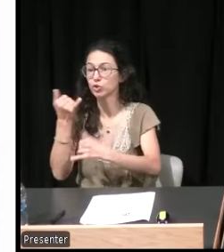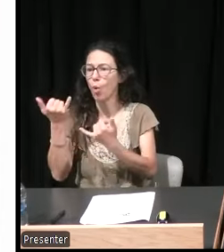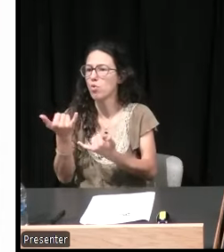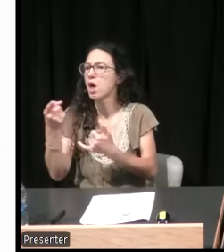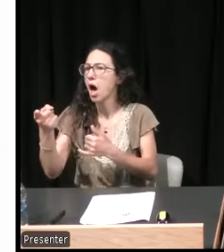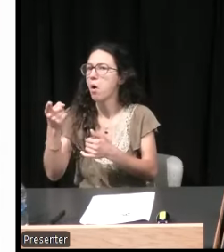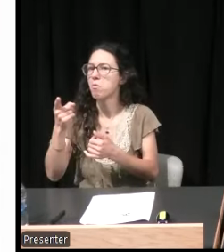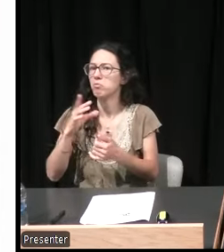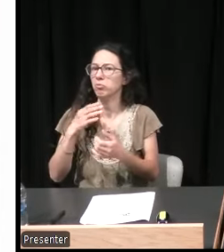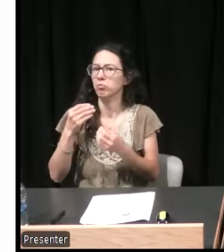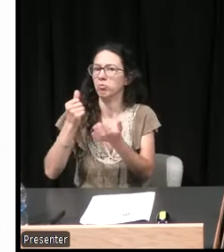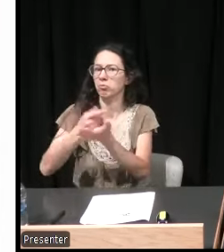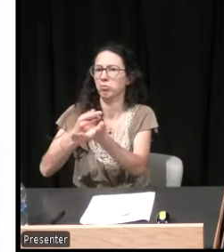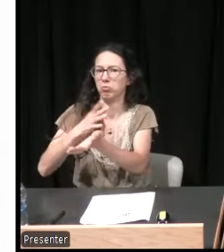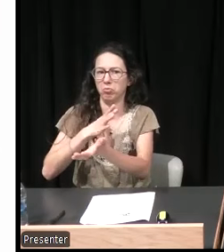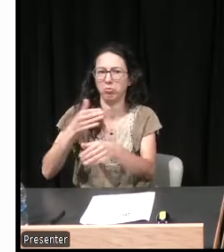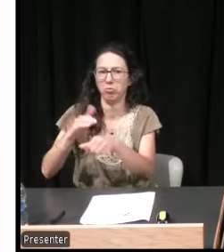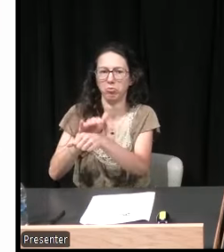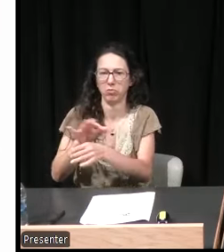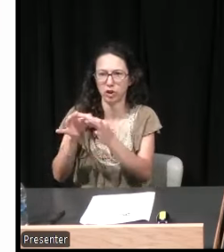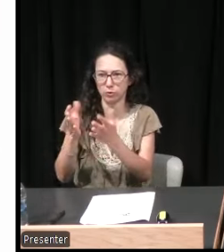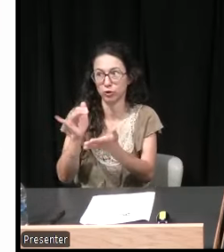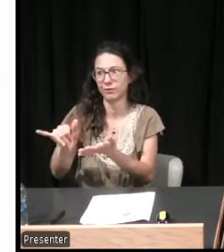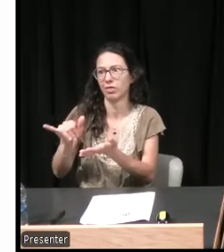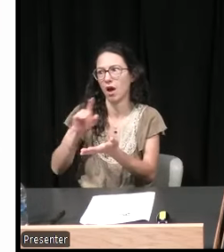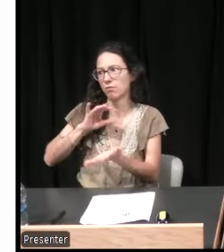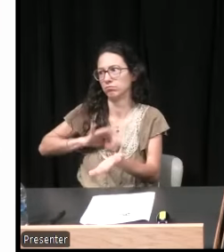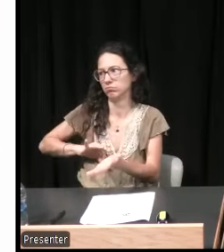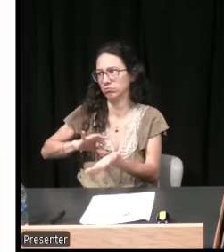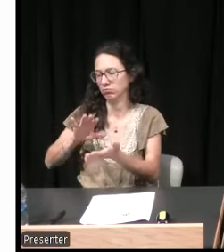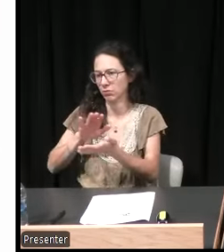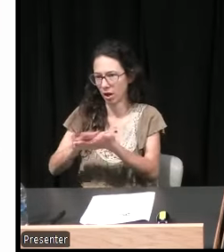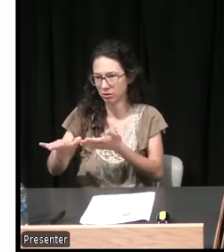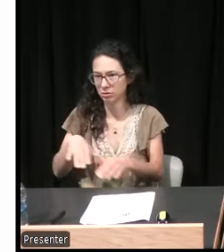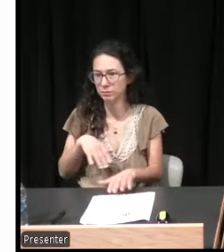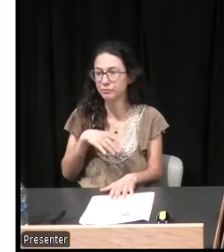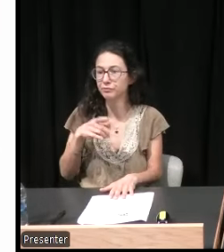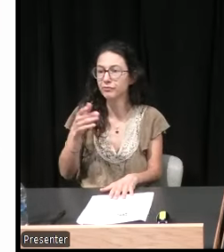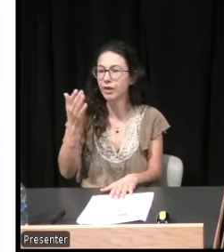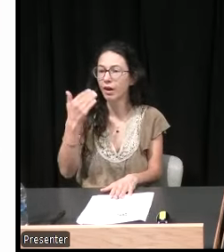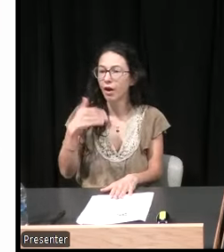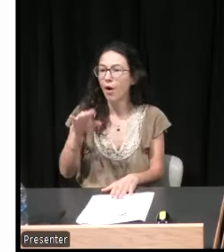provide the interpreting cost and so it does make approvals for interpreting Services a